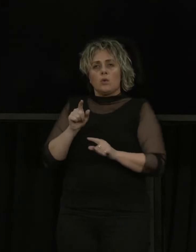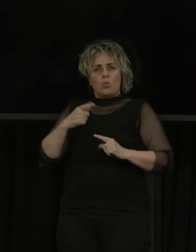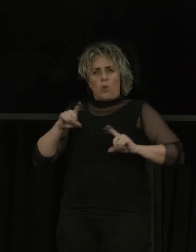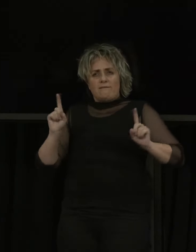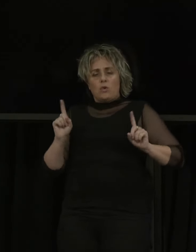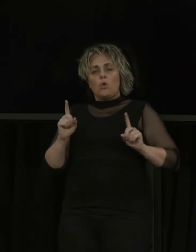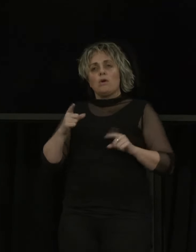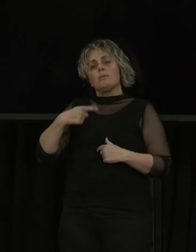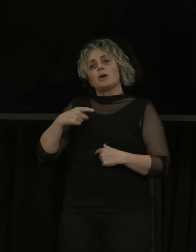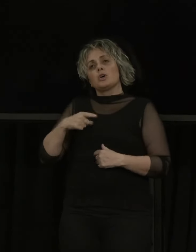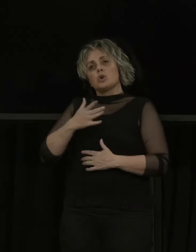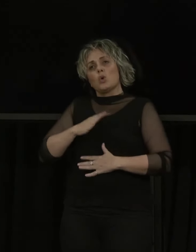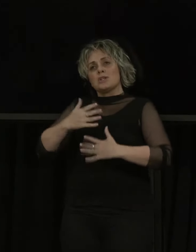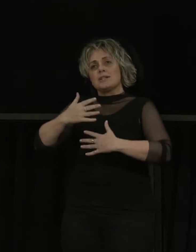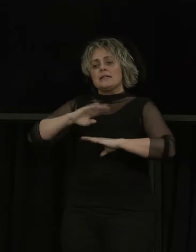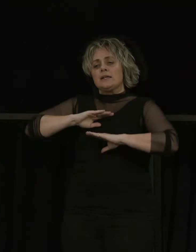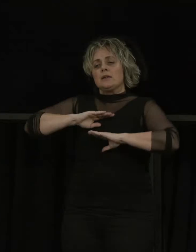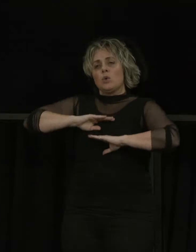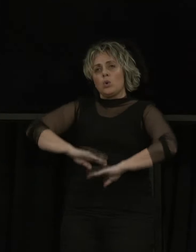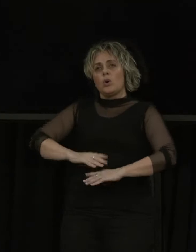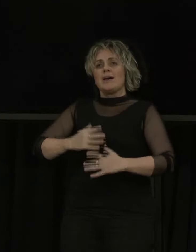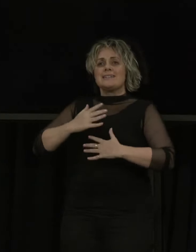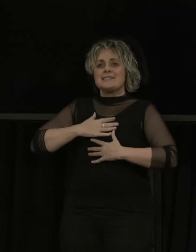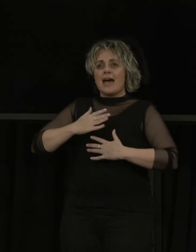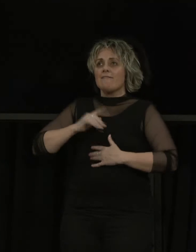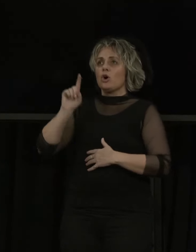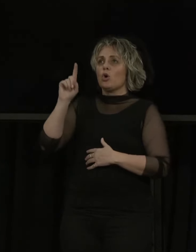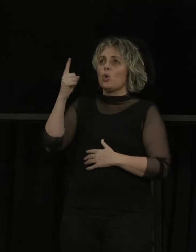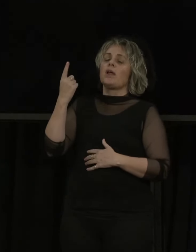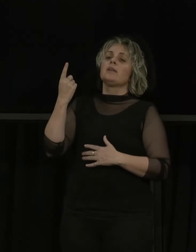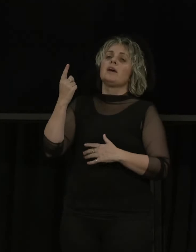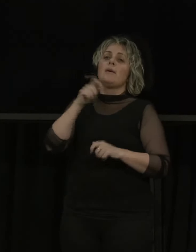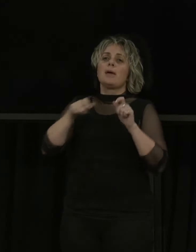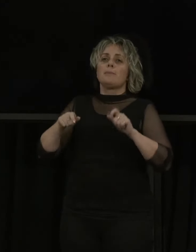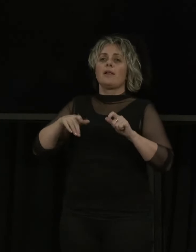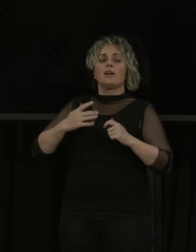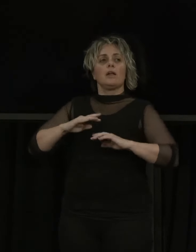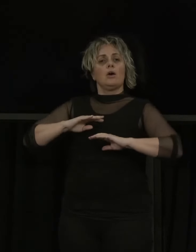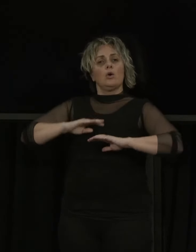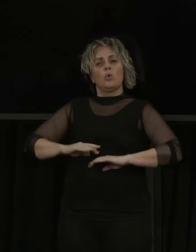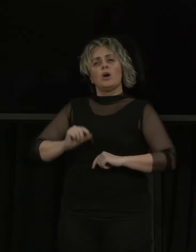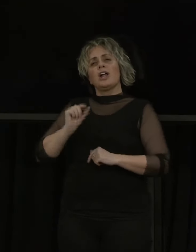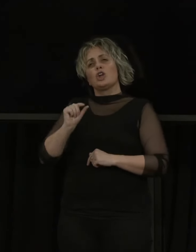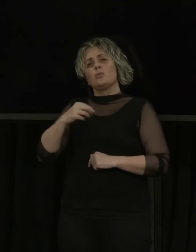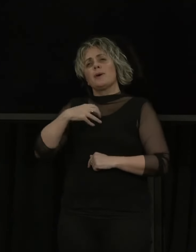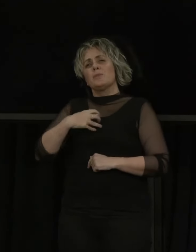no more than 10 children.